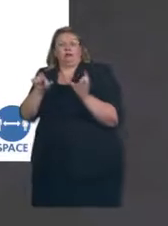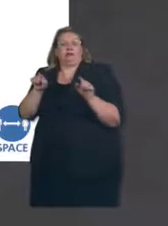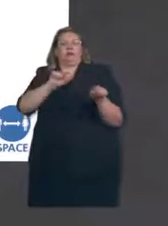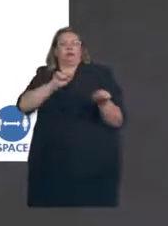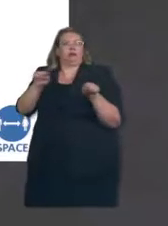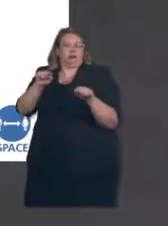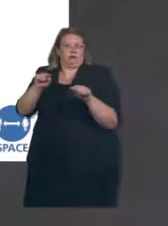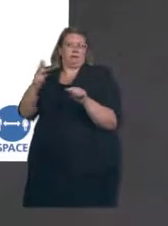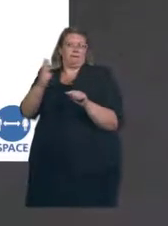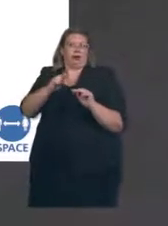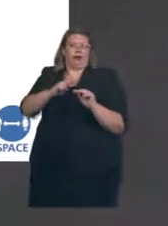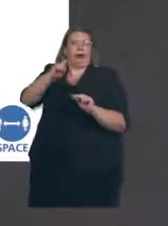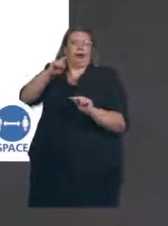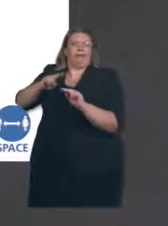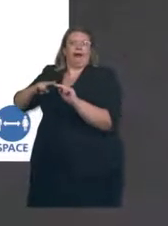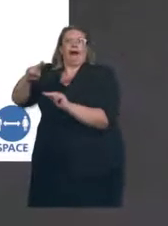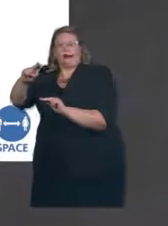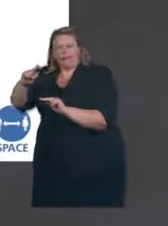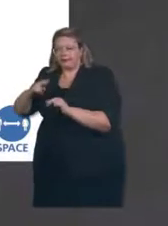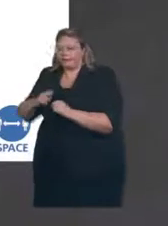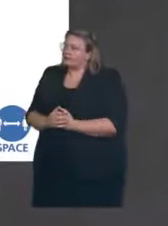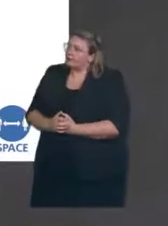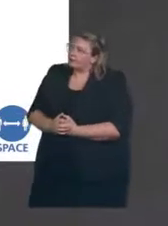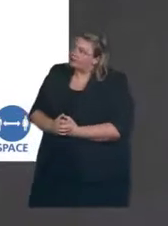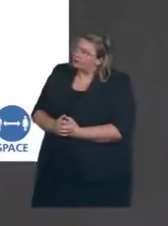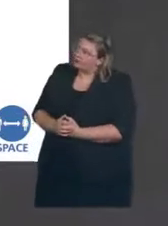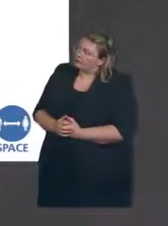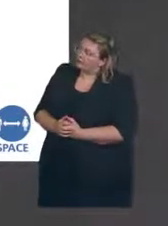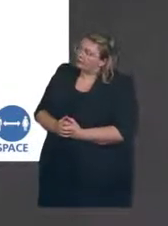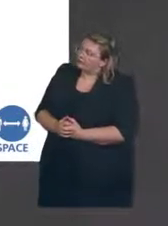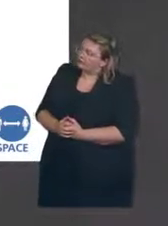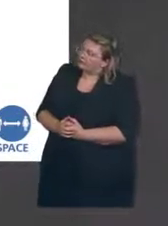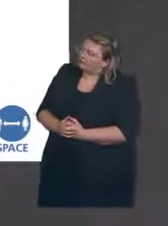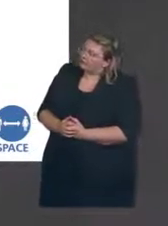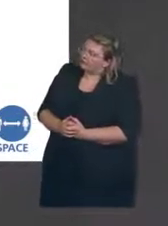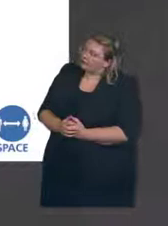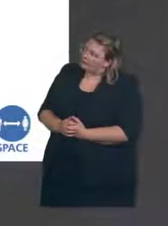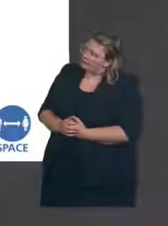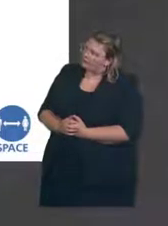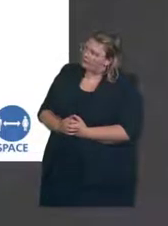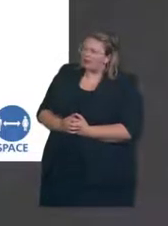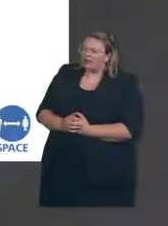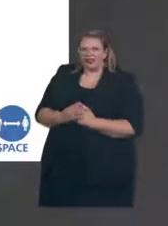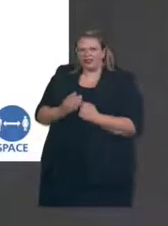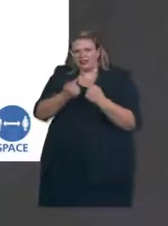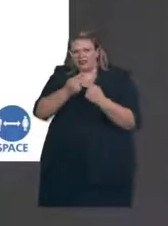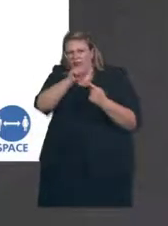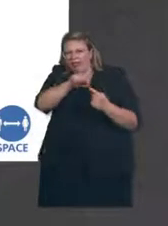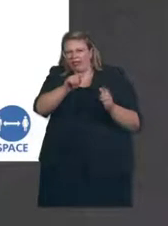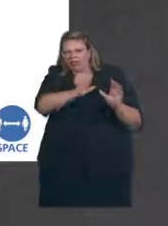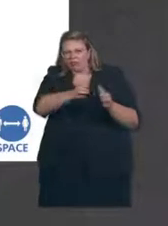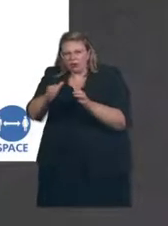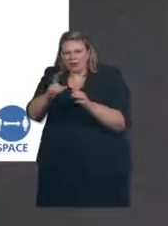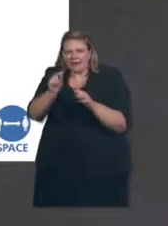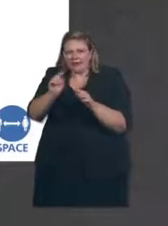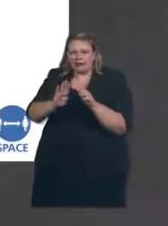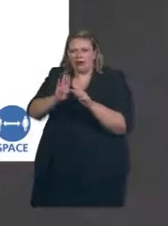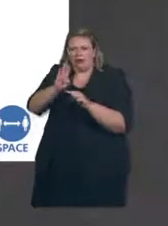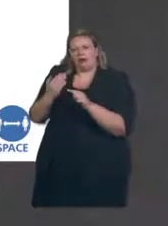some rapid upticks elsewhere and in particular the light blue which is quite a broad age band of 10 to 19